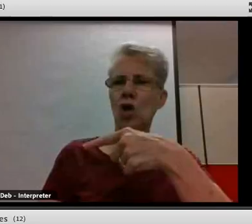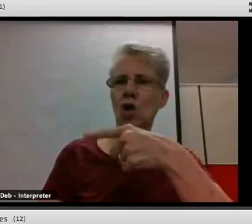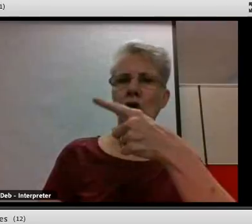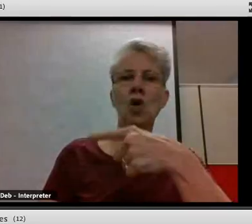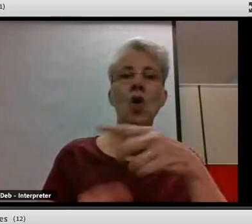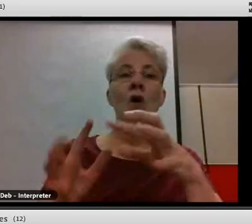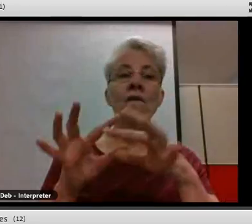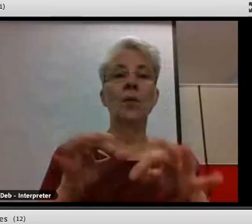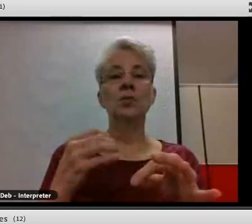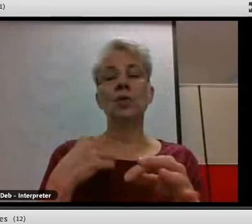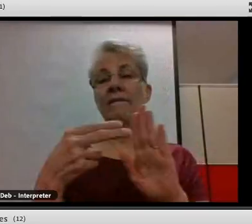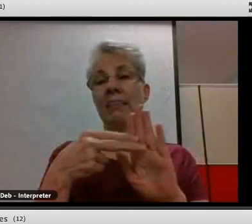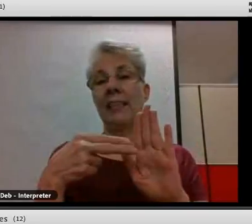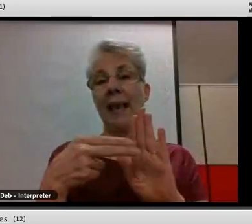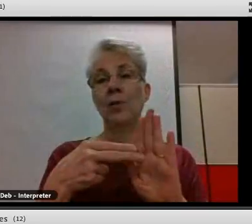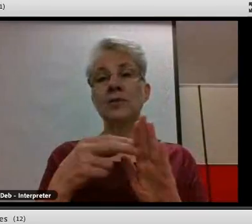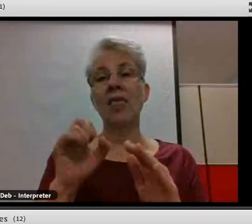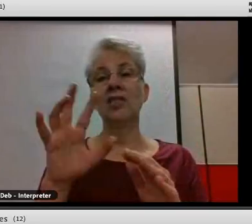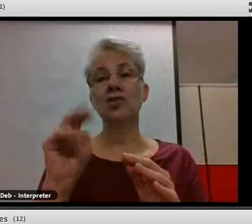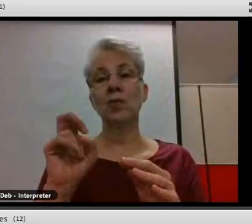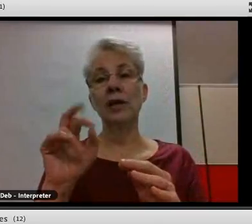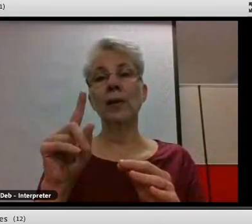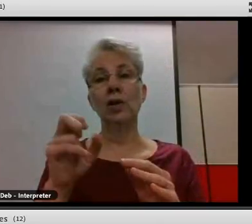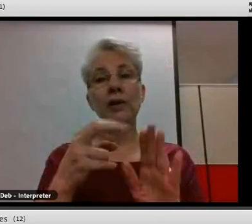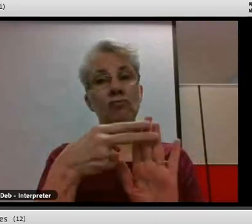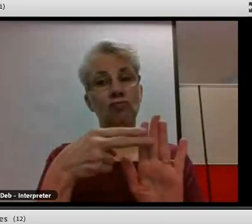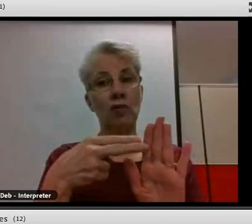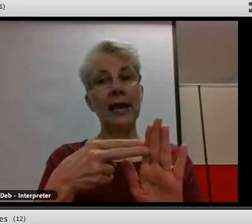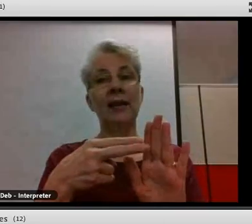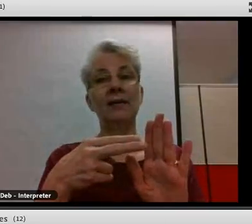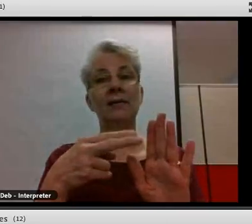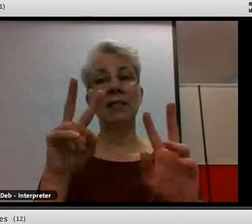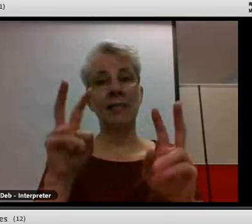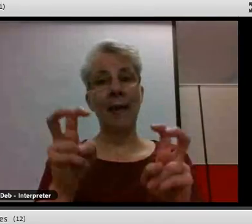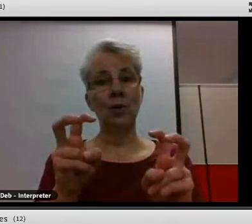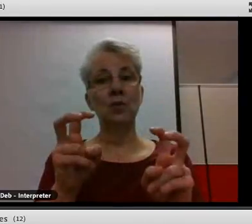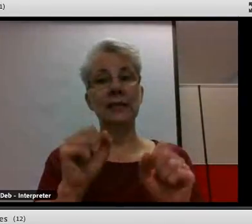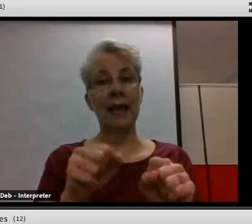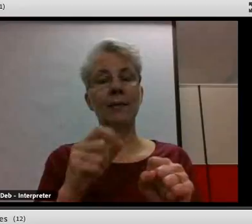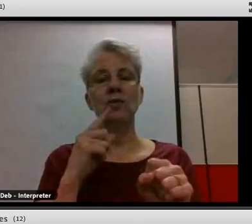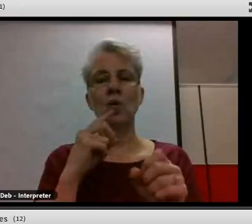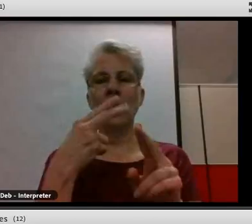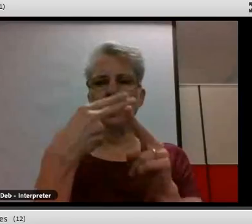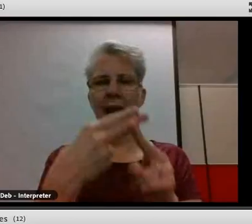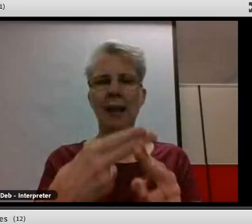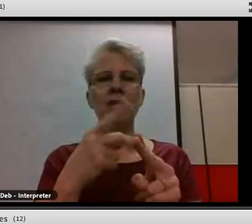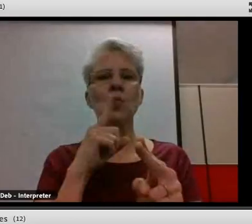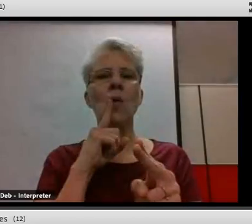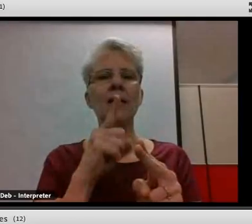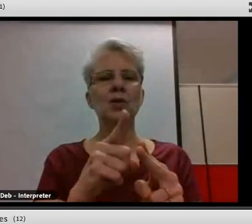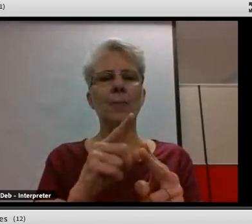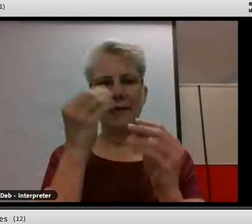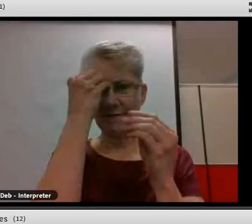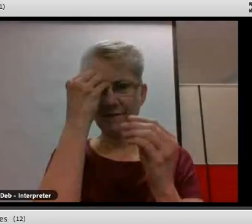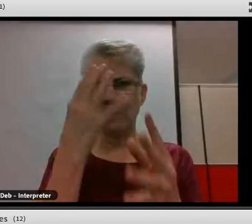more accessible. So just real quick I'm just going to take a quick break from talking.